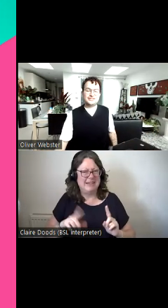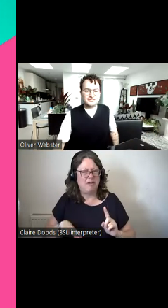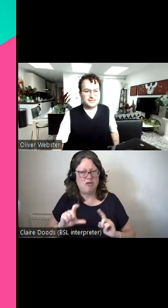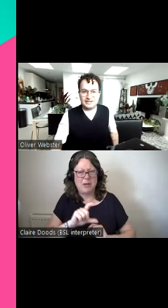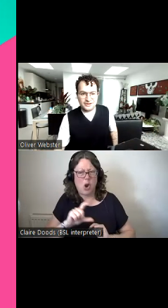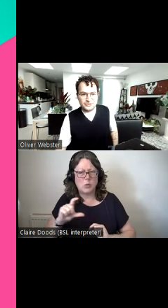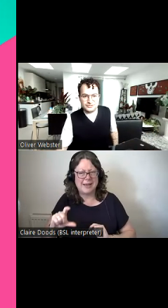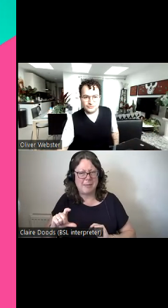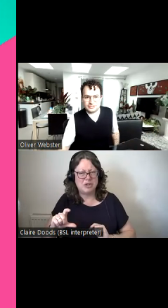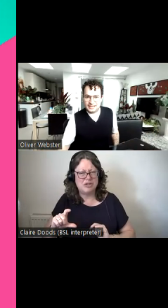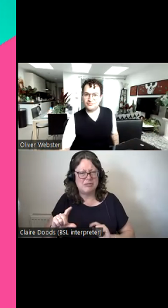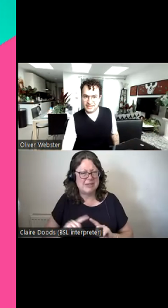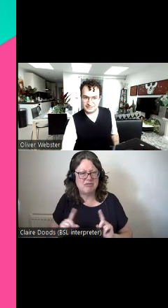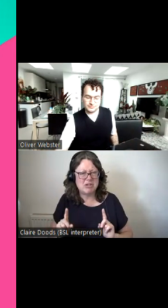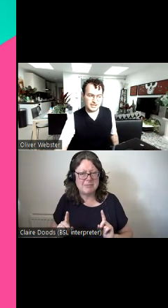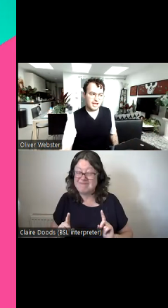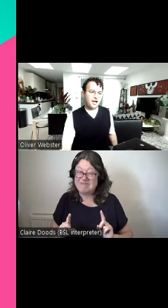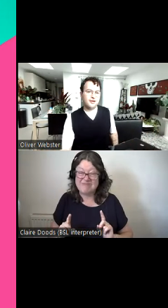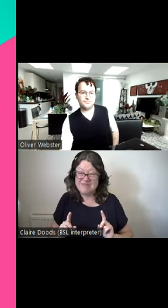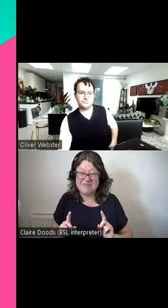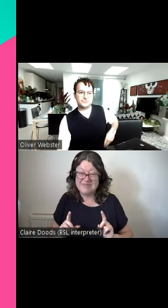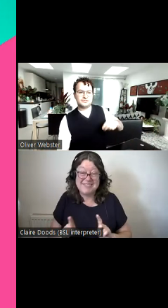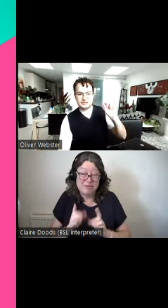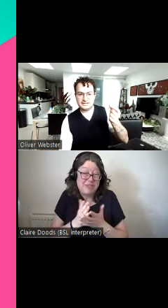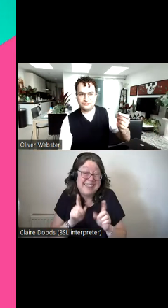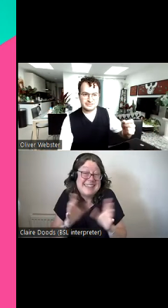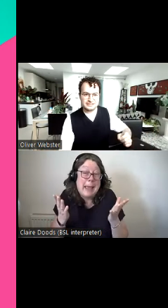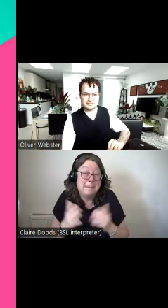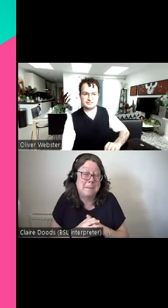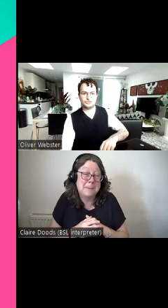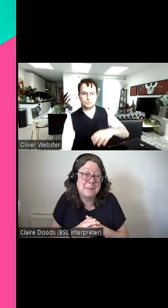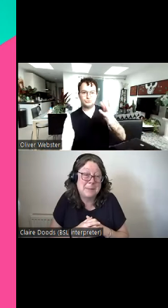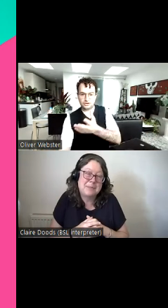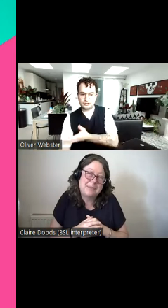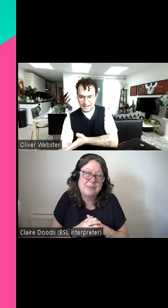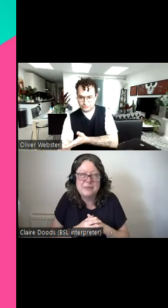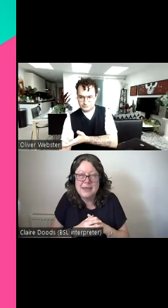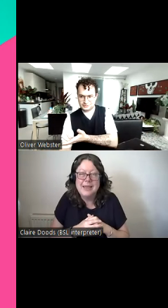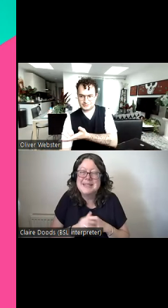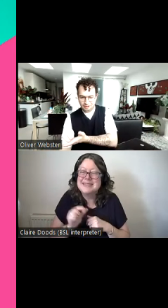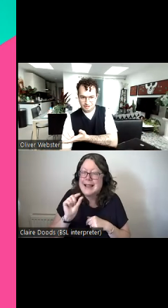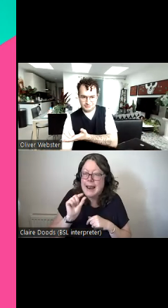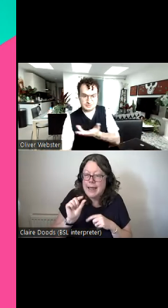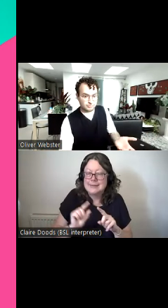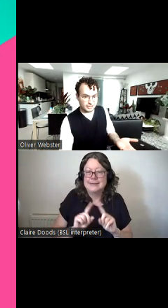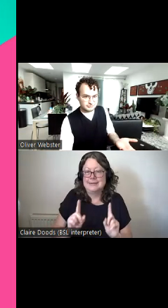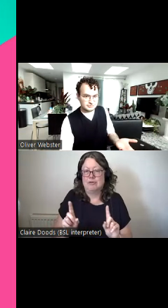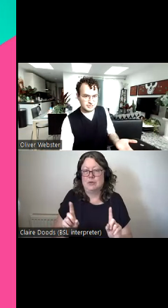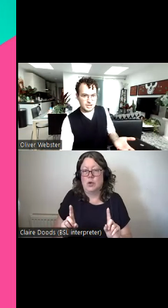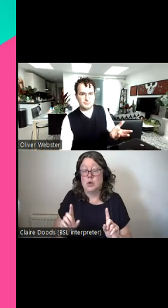It's just different language for the same thing. The slight difference is that all closed captions are subtitles,